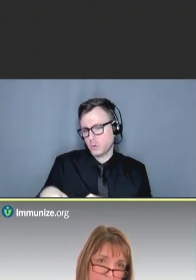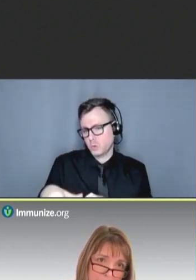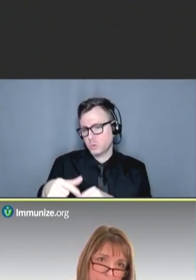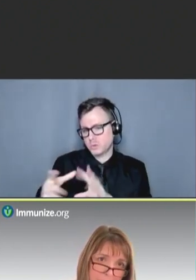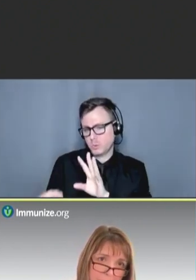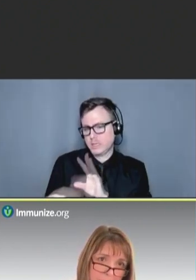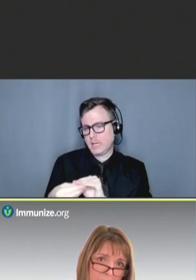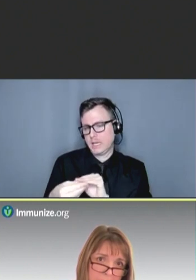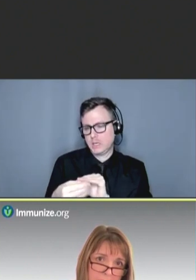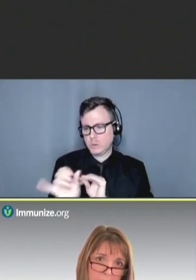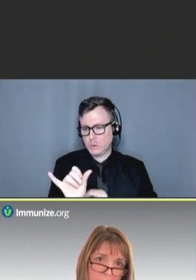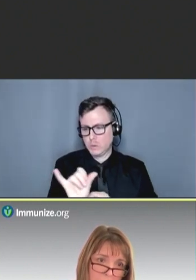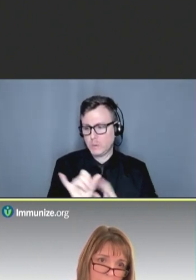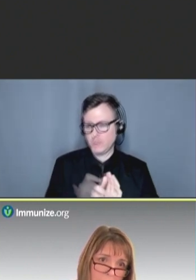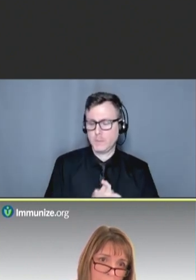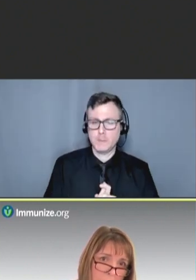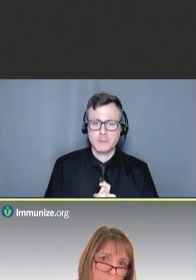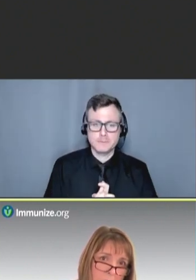Next slide.